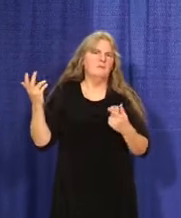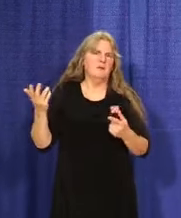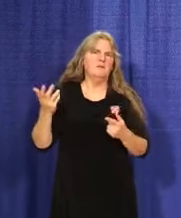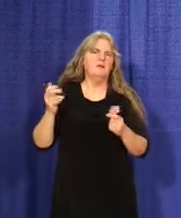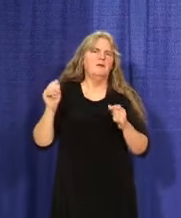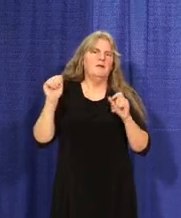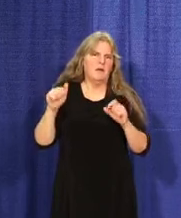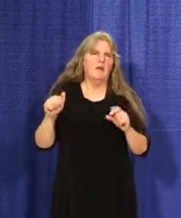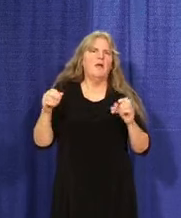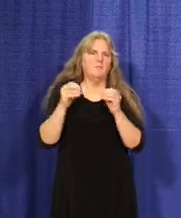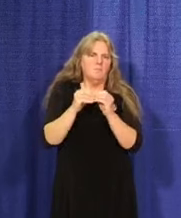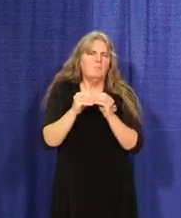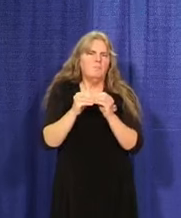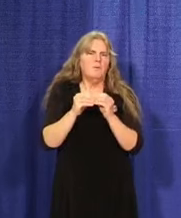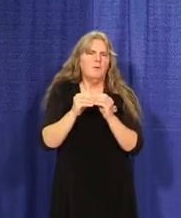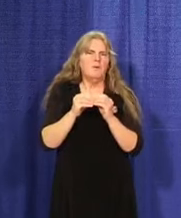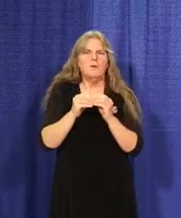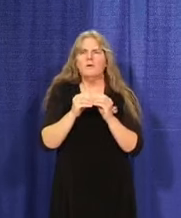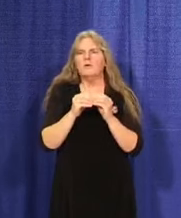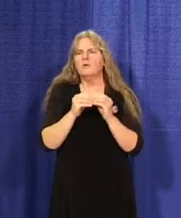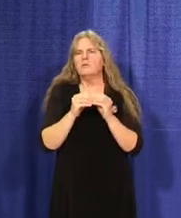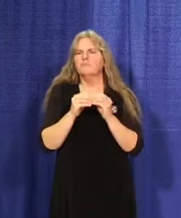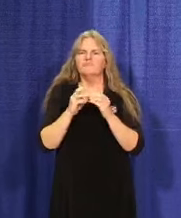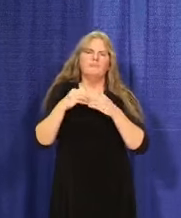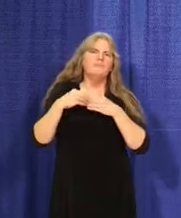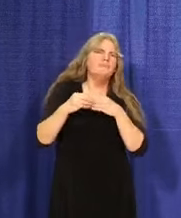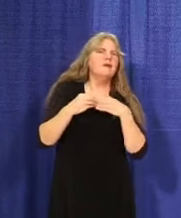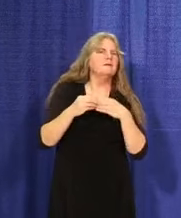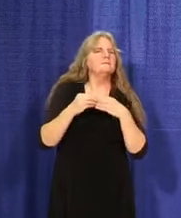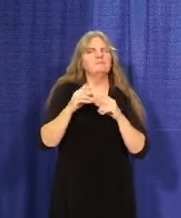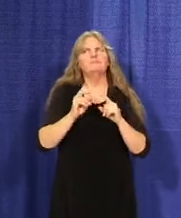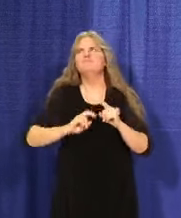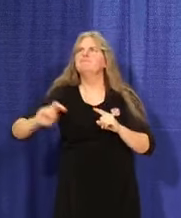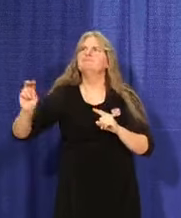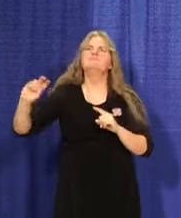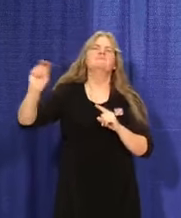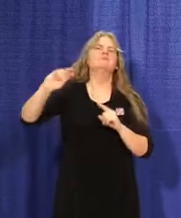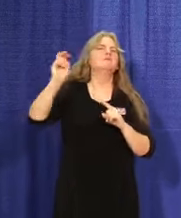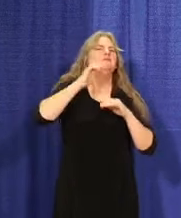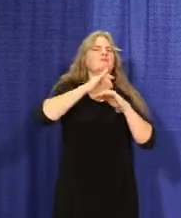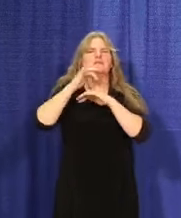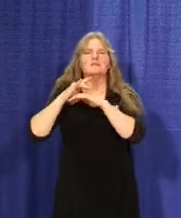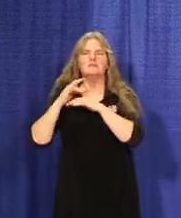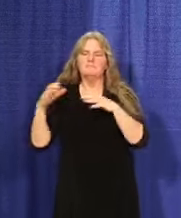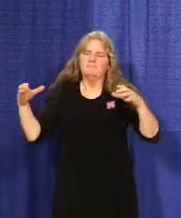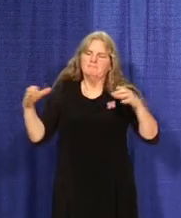freely think about travel and unifying families. But sometimes there are very